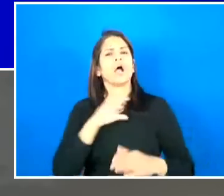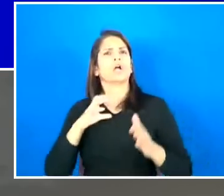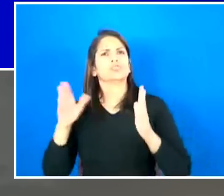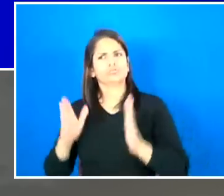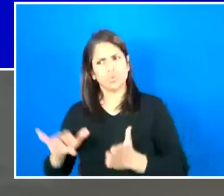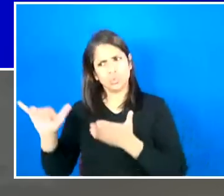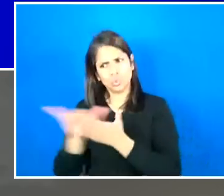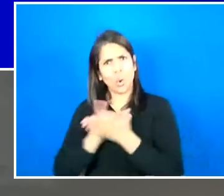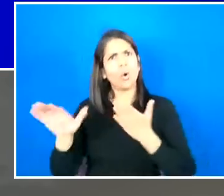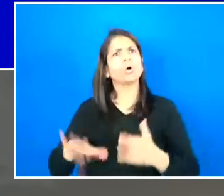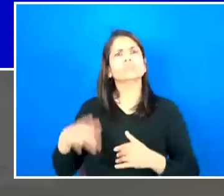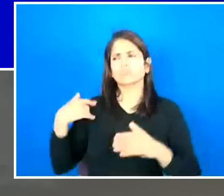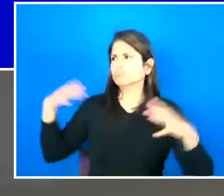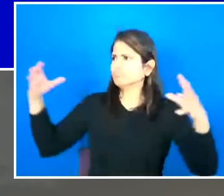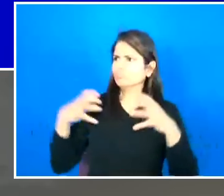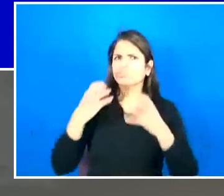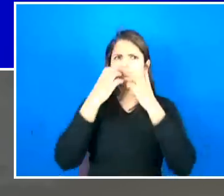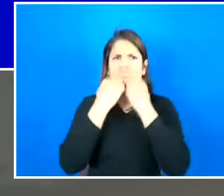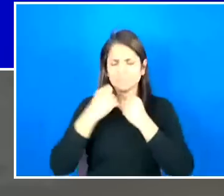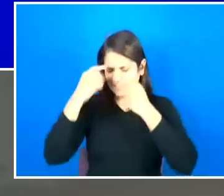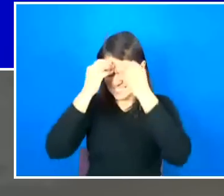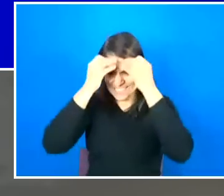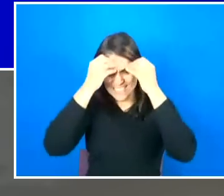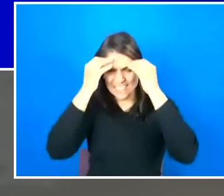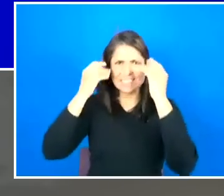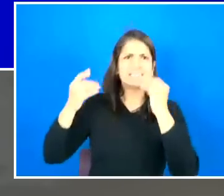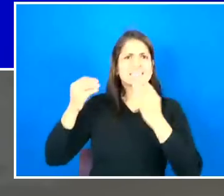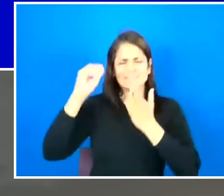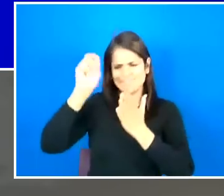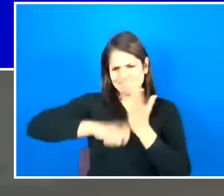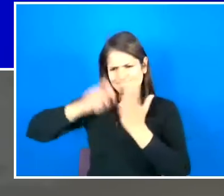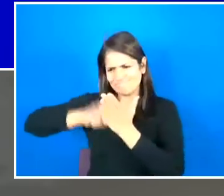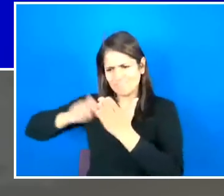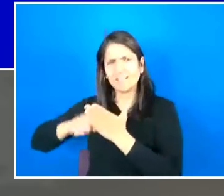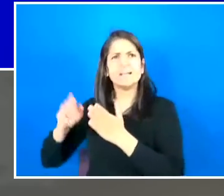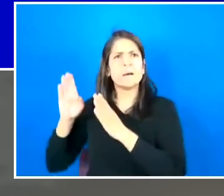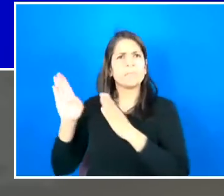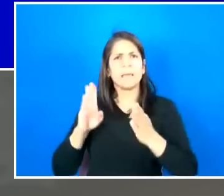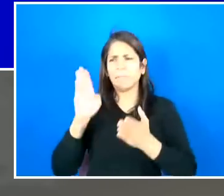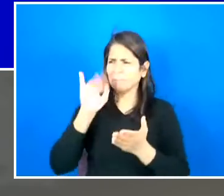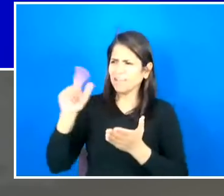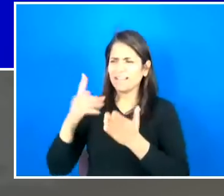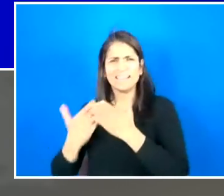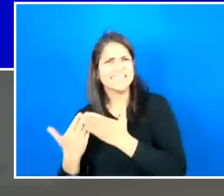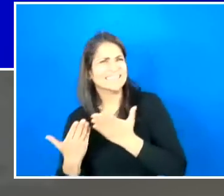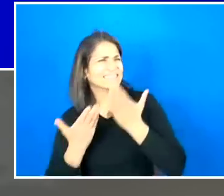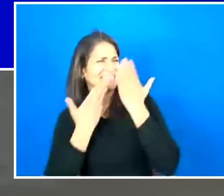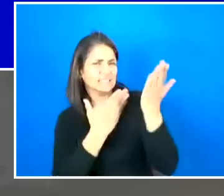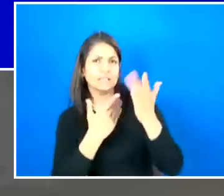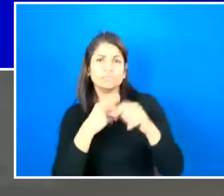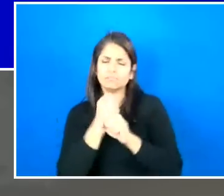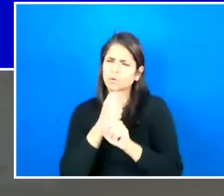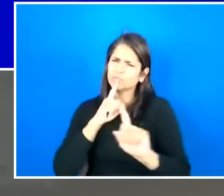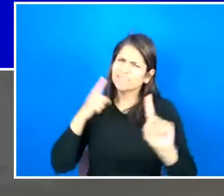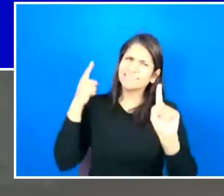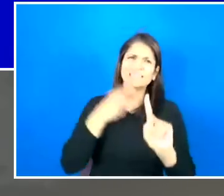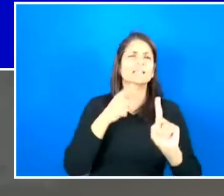AND SHE FOUGHT NOT ONLY FOR ALL THAMOT NE YANDTO PUSH BACK THE USURPING BY BIG